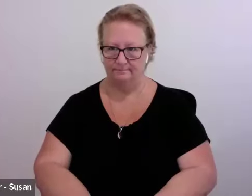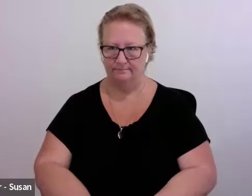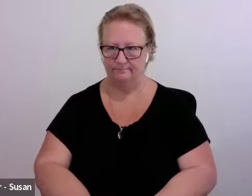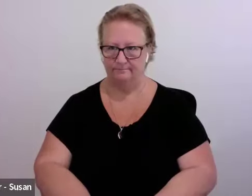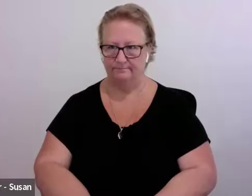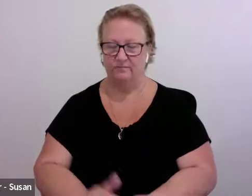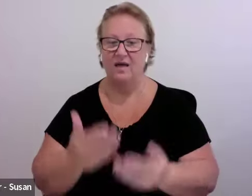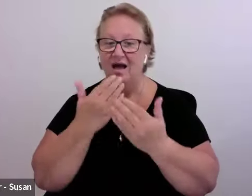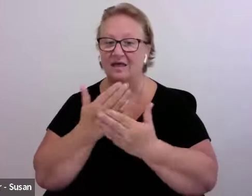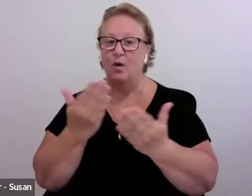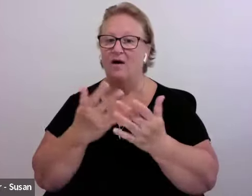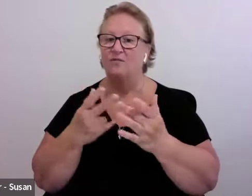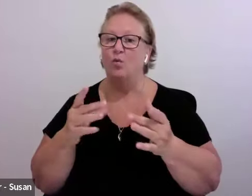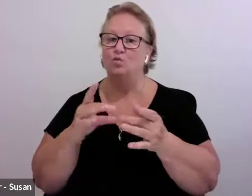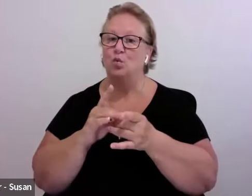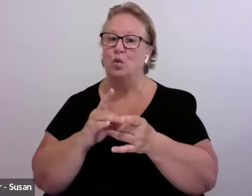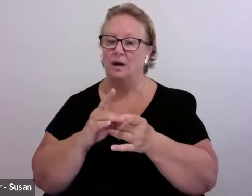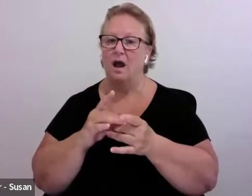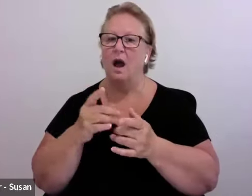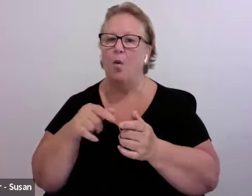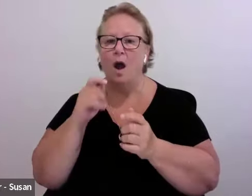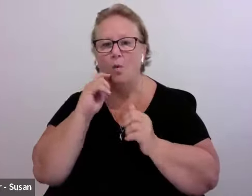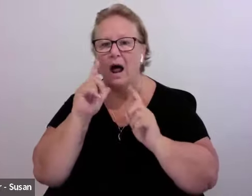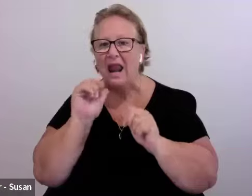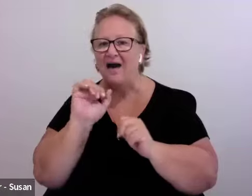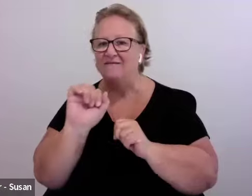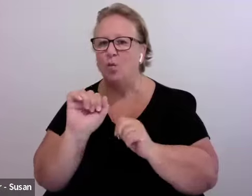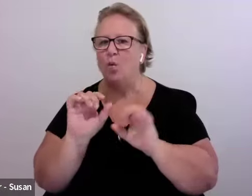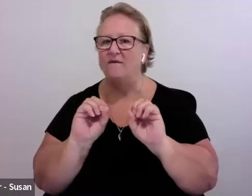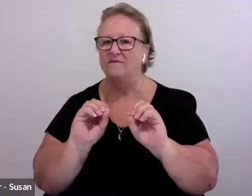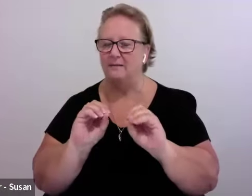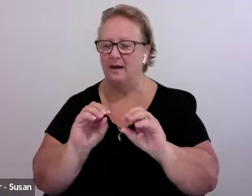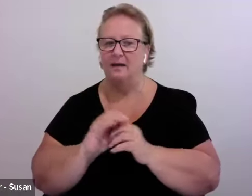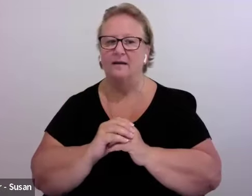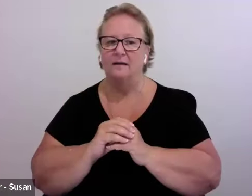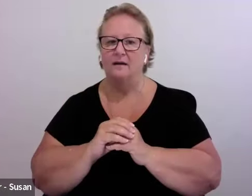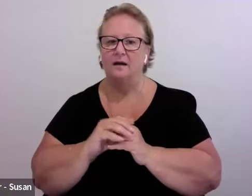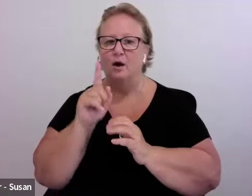email us at research@ndrp.org POU.au. The team have been answering a lot of questions already that have been sent